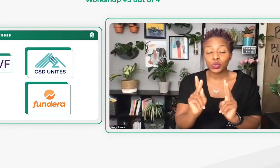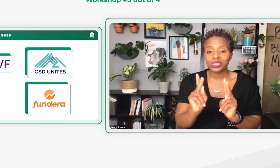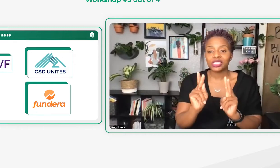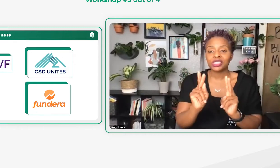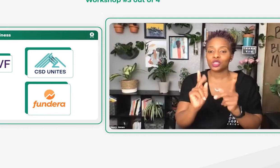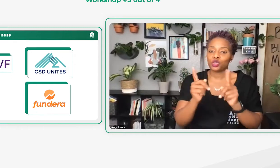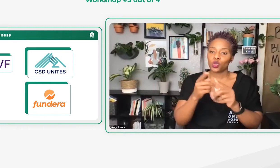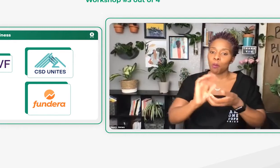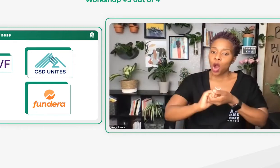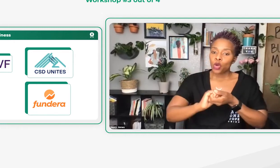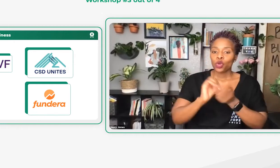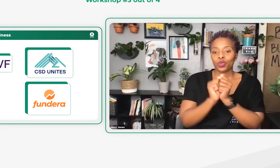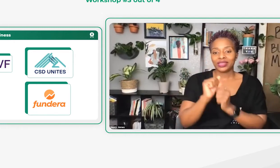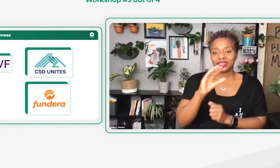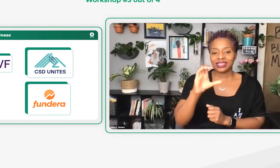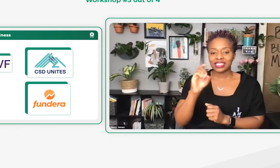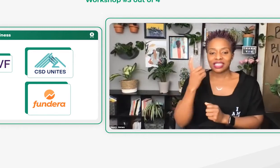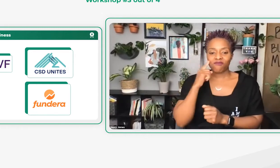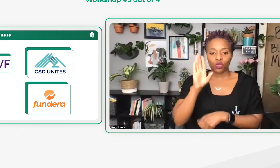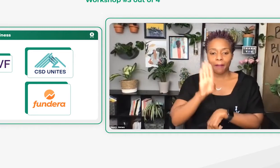or if you want to seek more opportunities to partner,